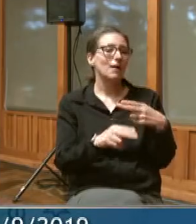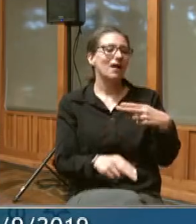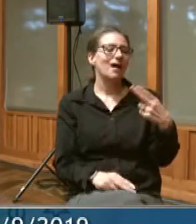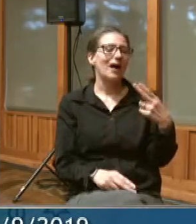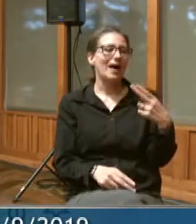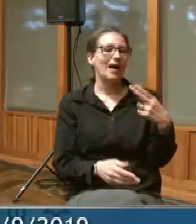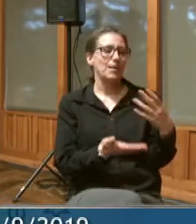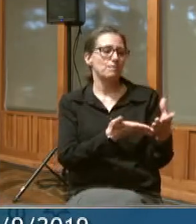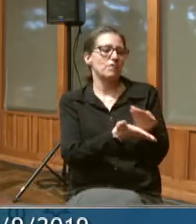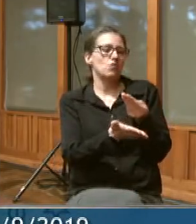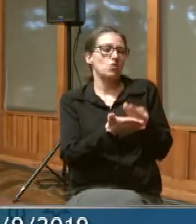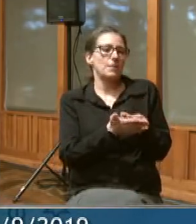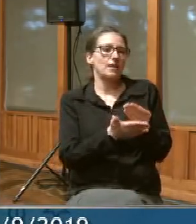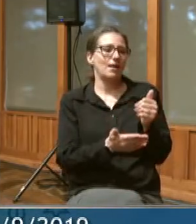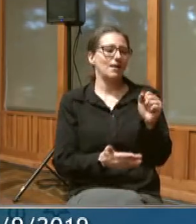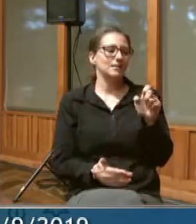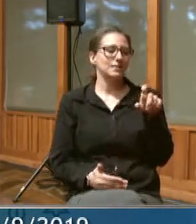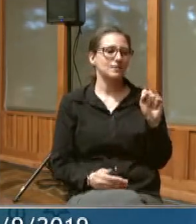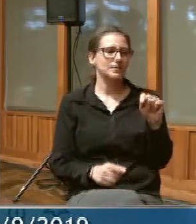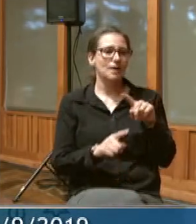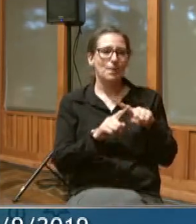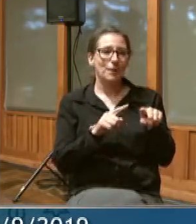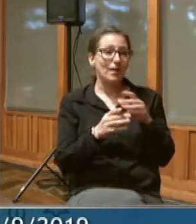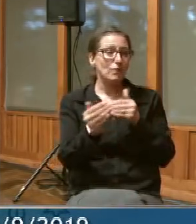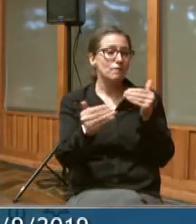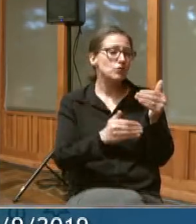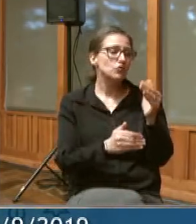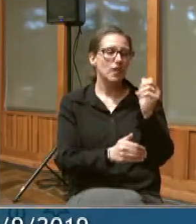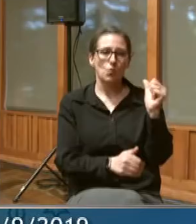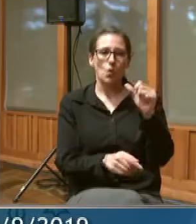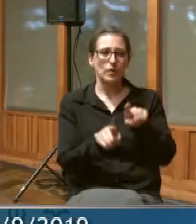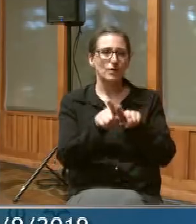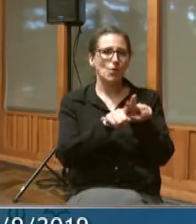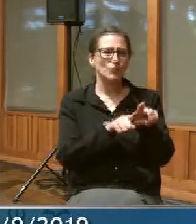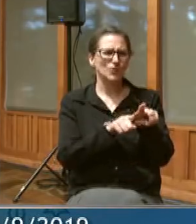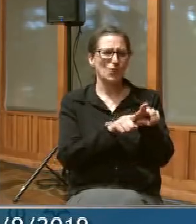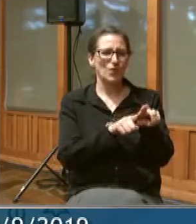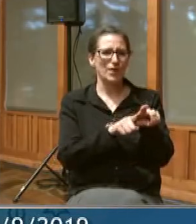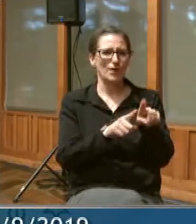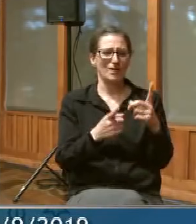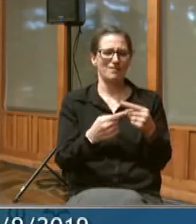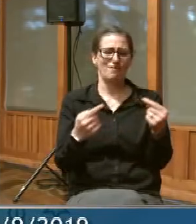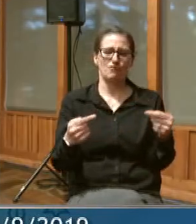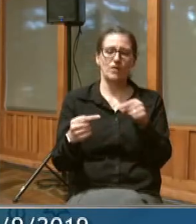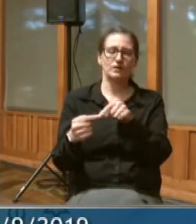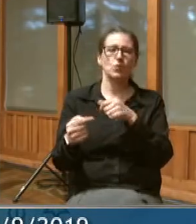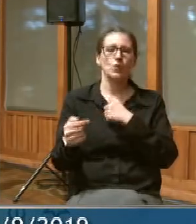AT THE ODOT BLOCKS ON CENTRAL EAST SIDE AS HIGH PERFORMING ASSETS BUT I'M VERY SKEPTICAL THAT THOSE WILL BE HIGH